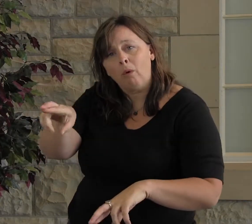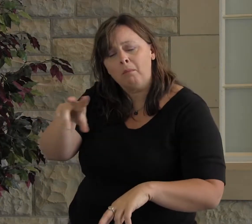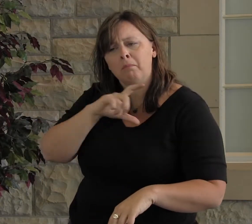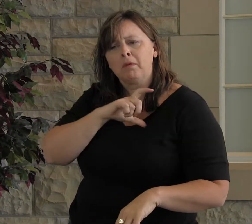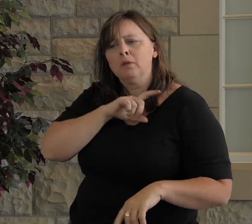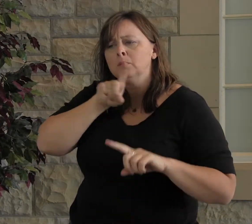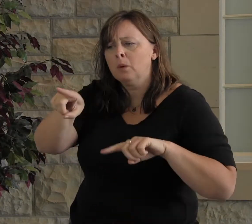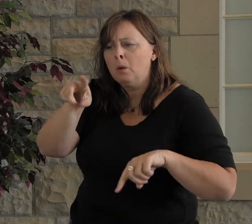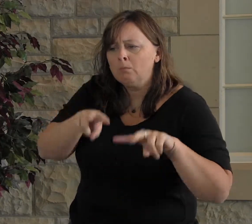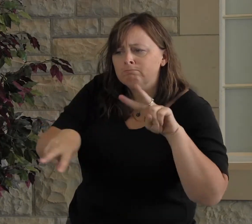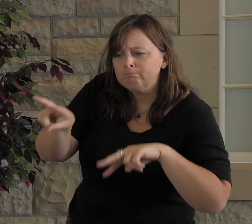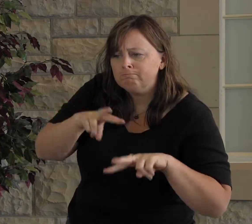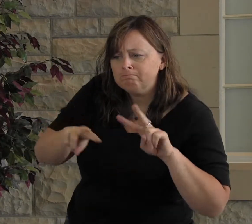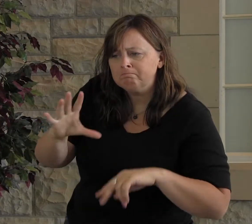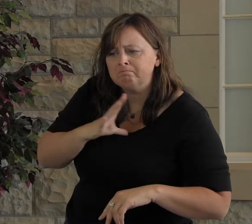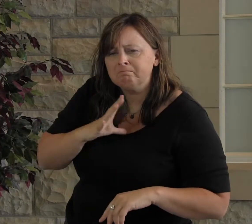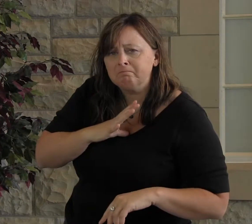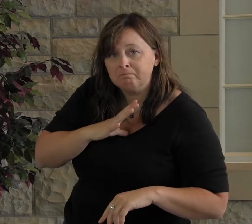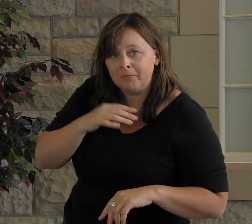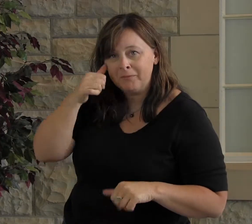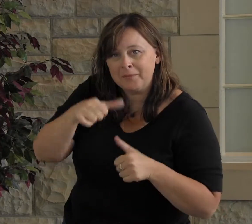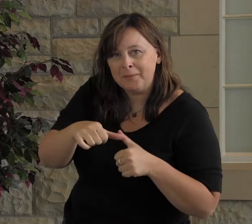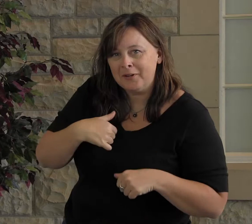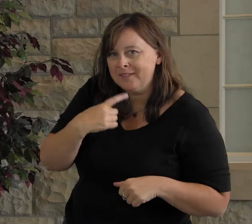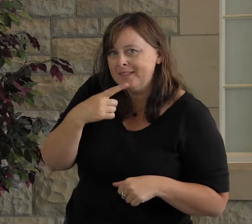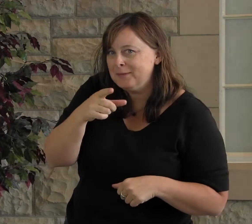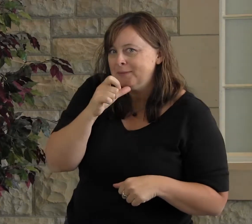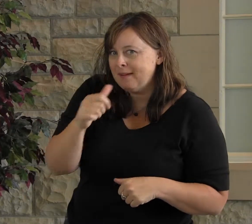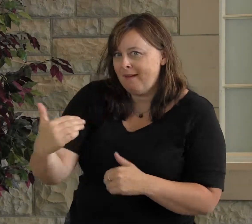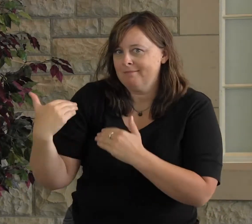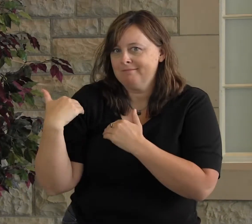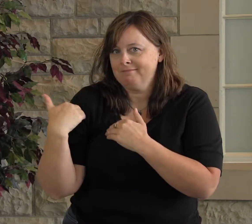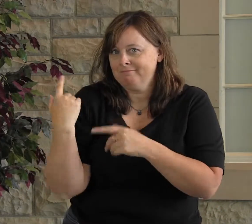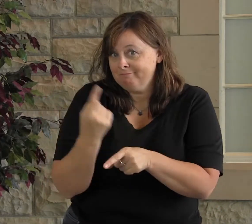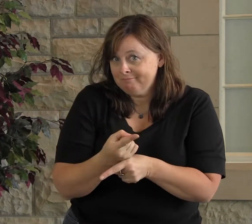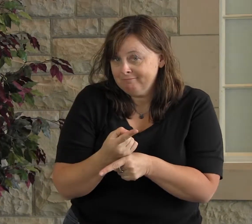So suppose you report to the police, and the police go, and they look, and they don't find anything